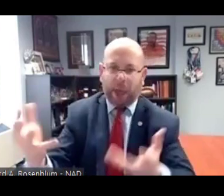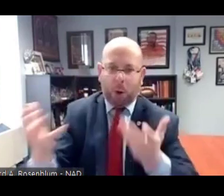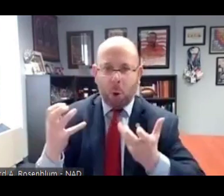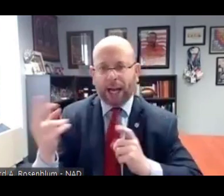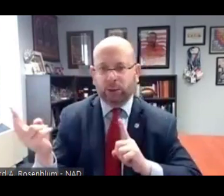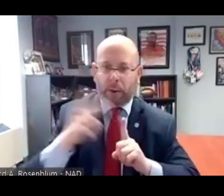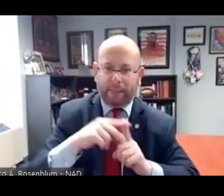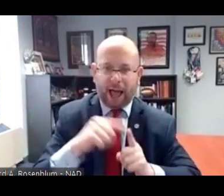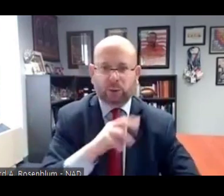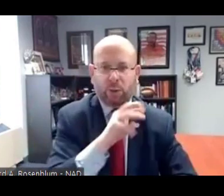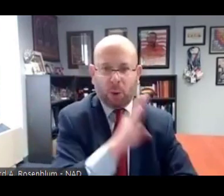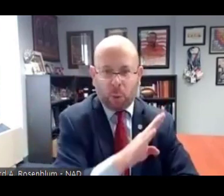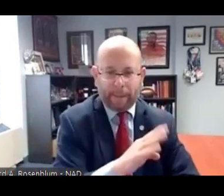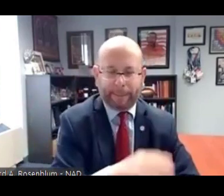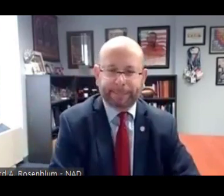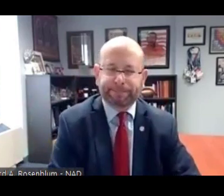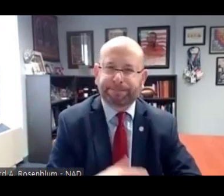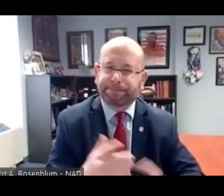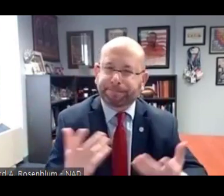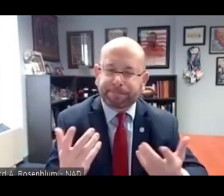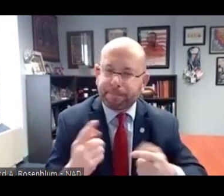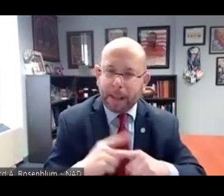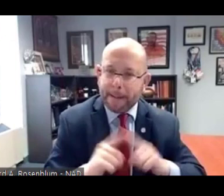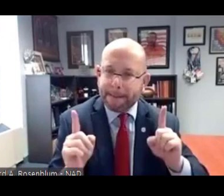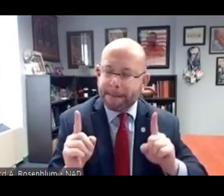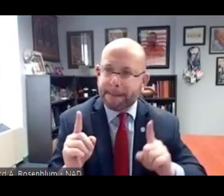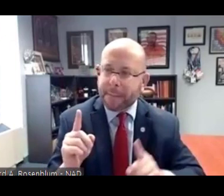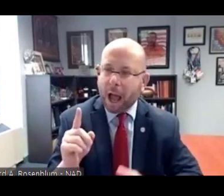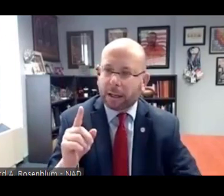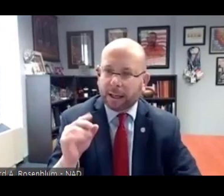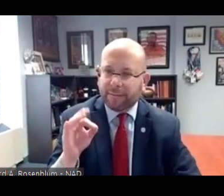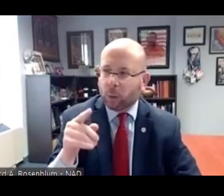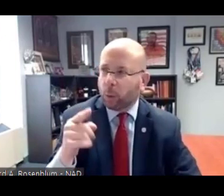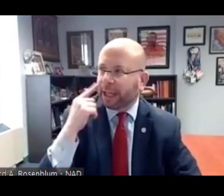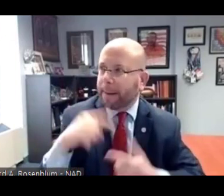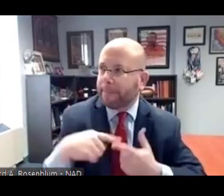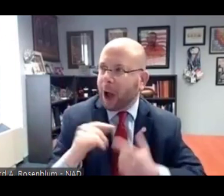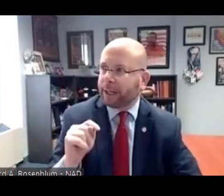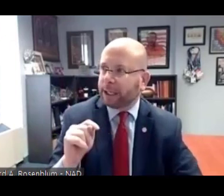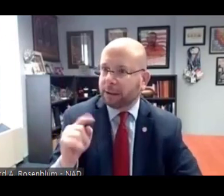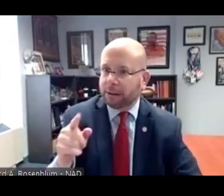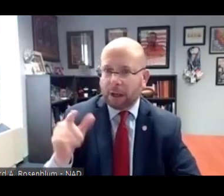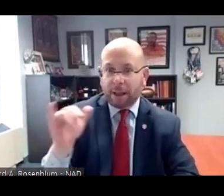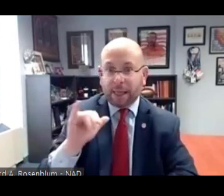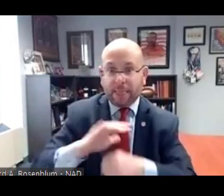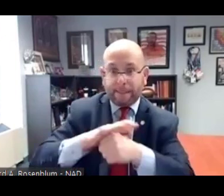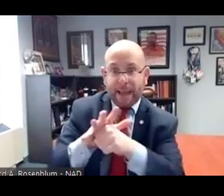And thinking that Congress has to create an amendment or change an existing law,